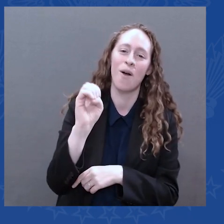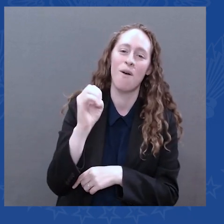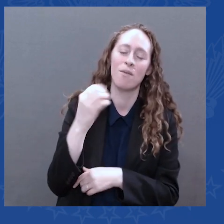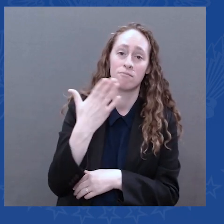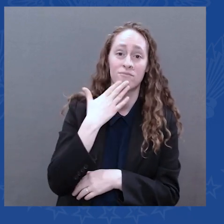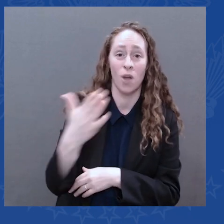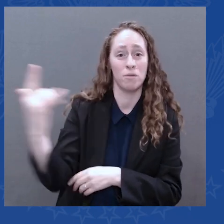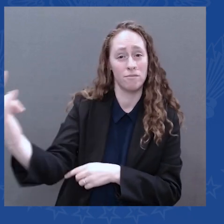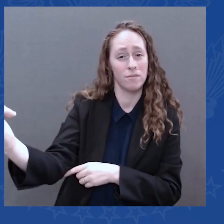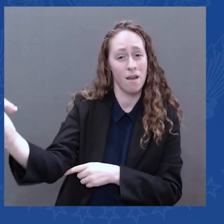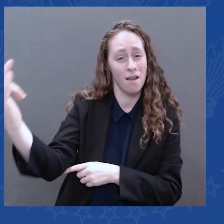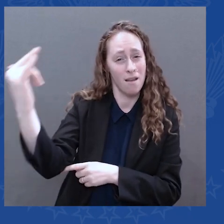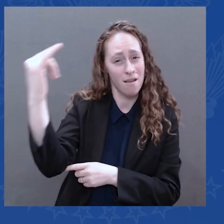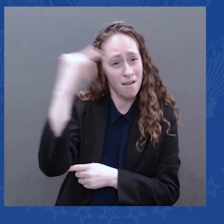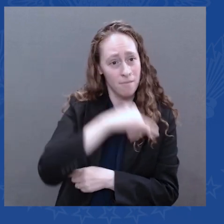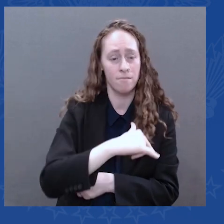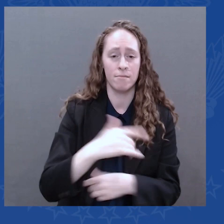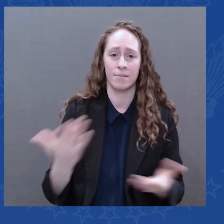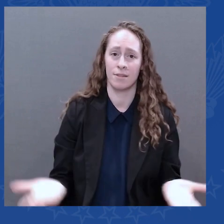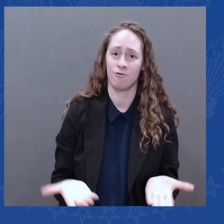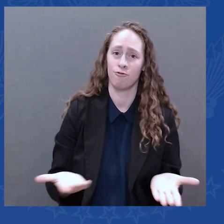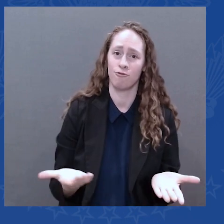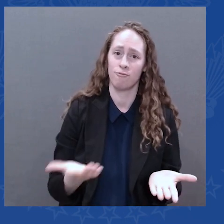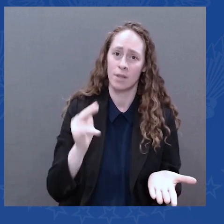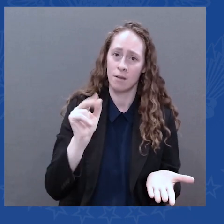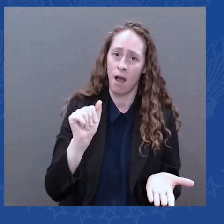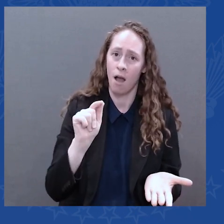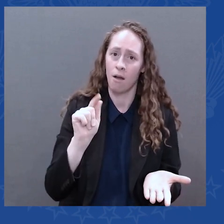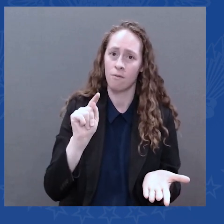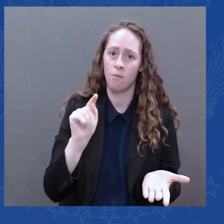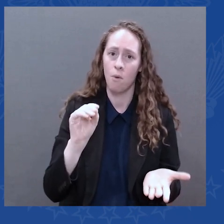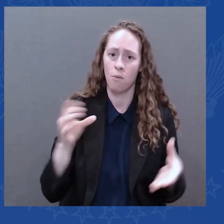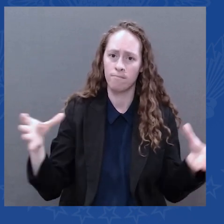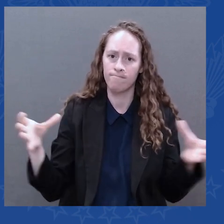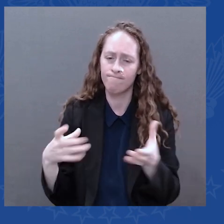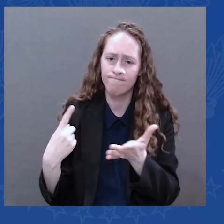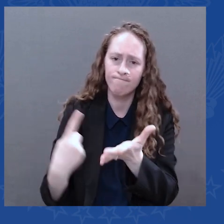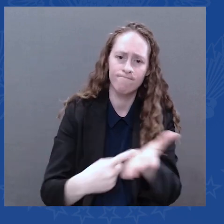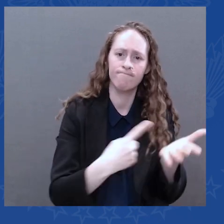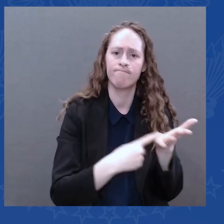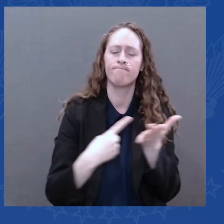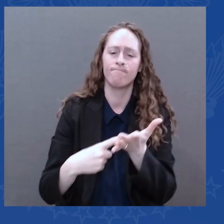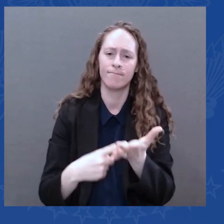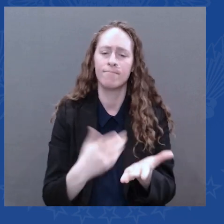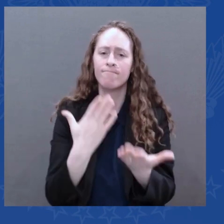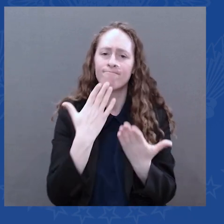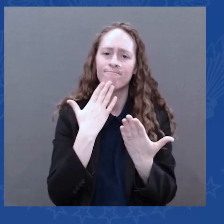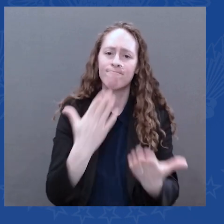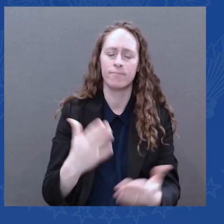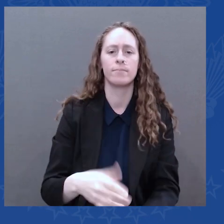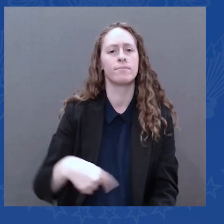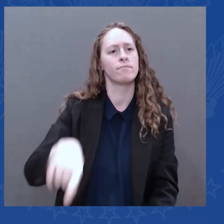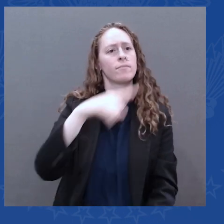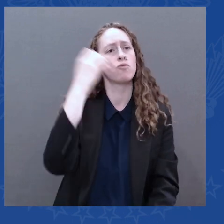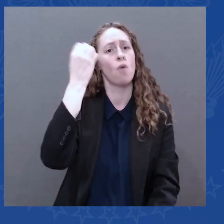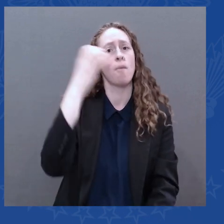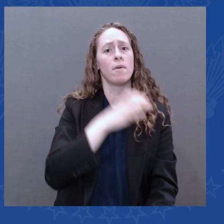at the NATO summit, at the G7, and at our European Council -- sends a very powerful message to the world.